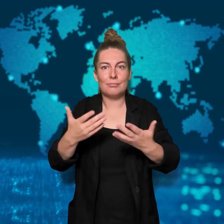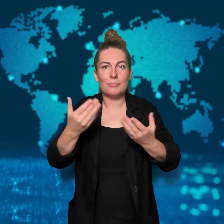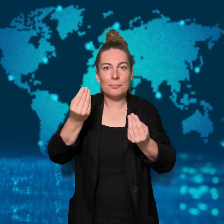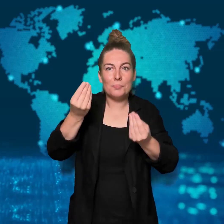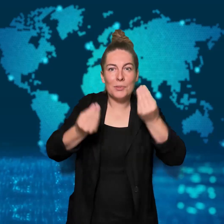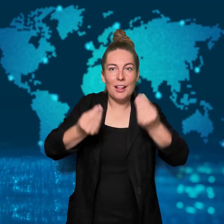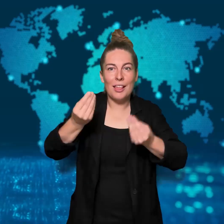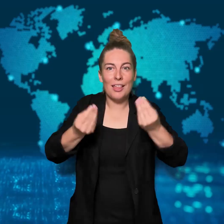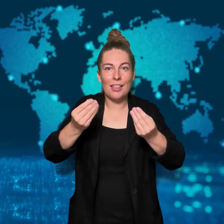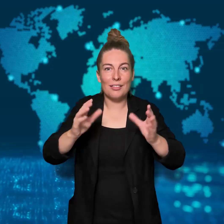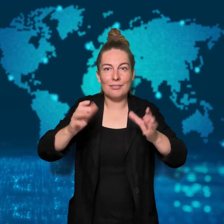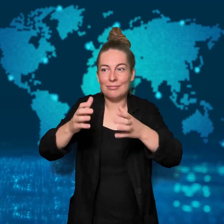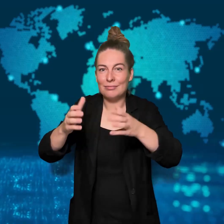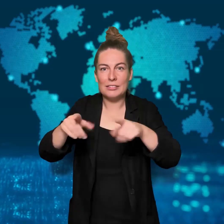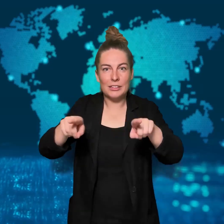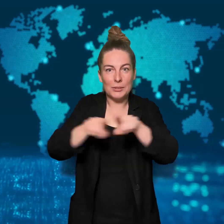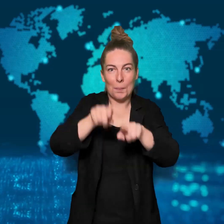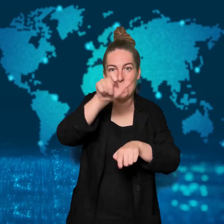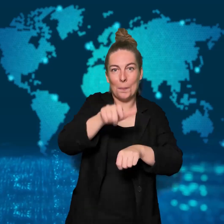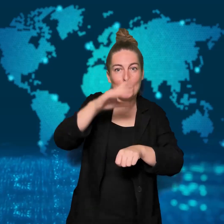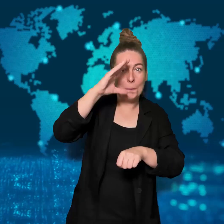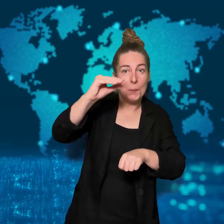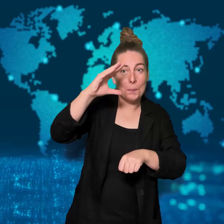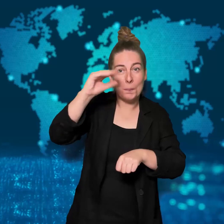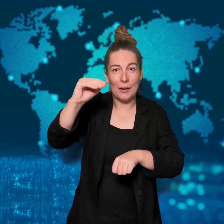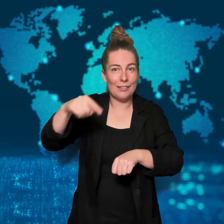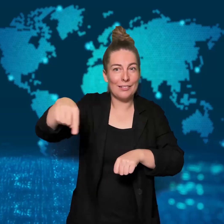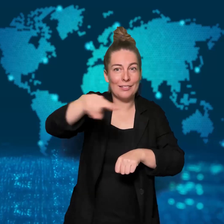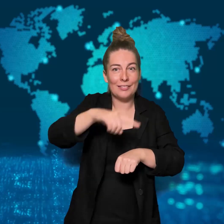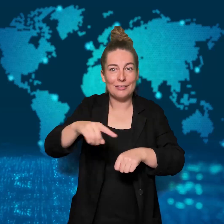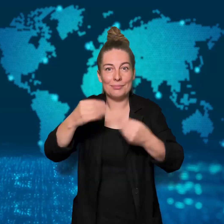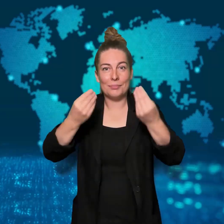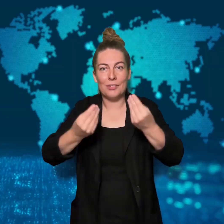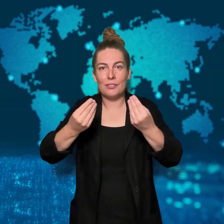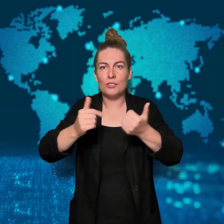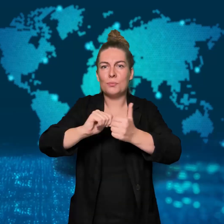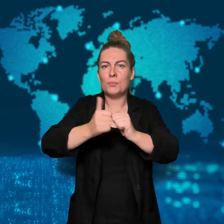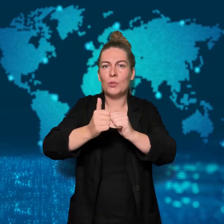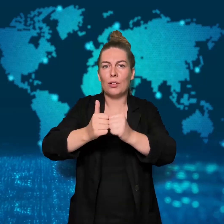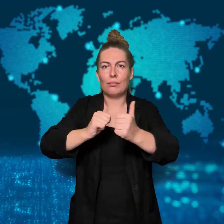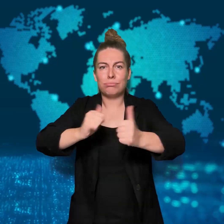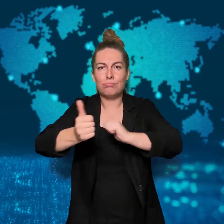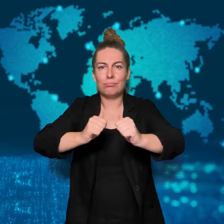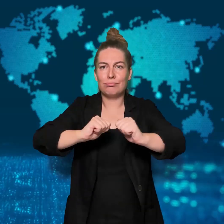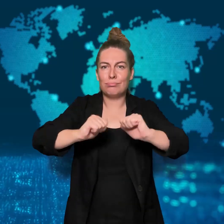All-gender categories in multi- sports were introduced for